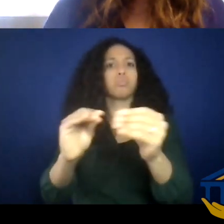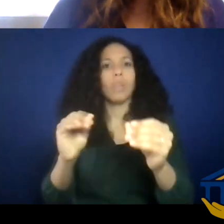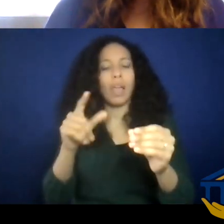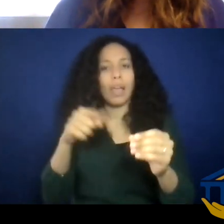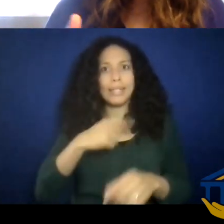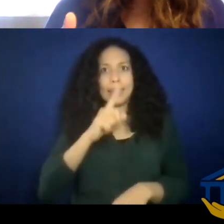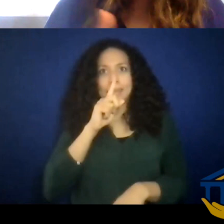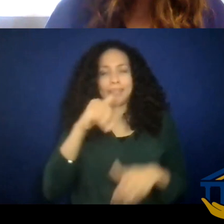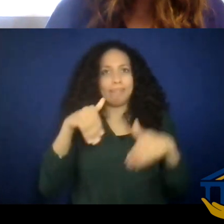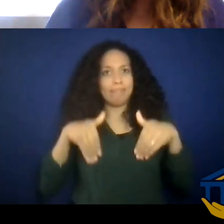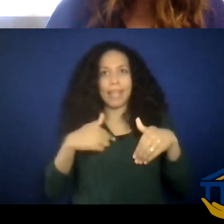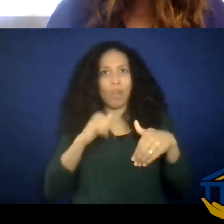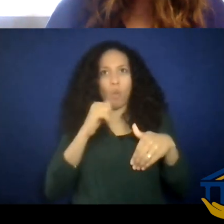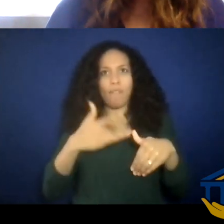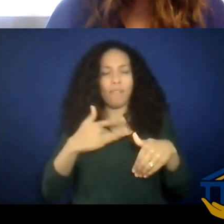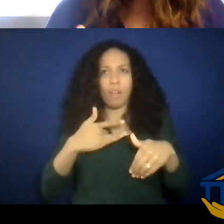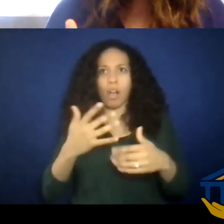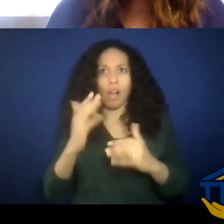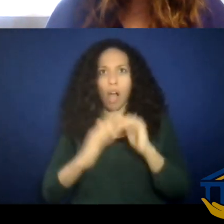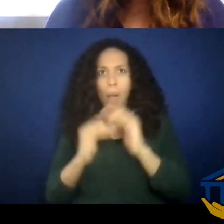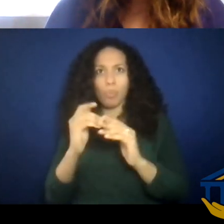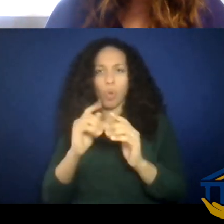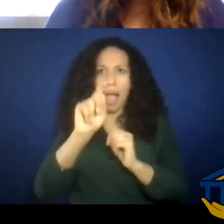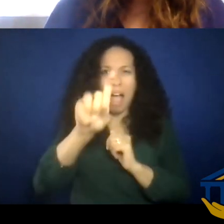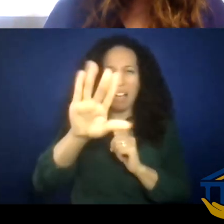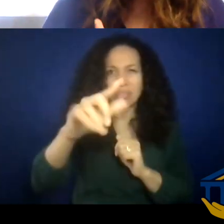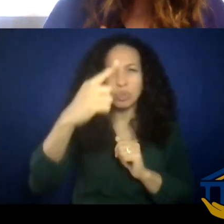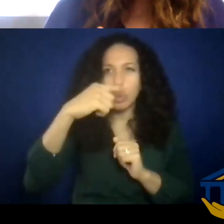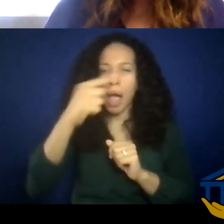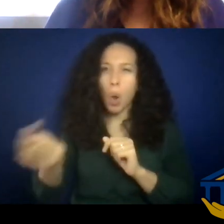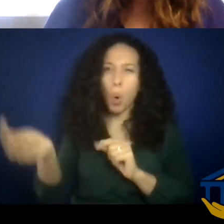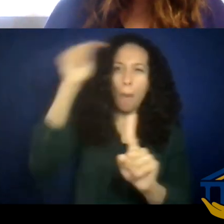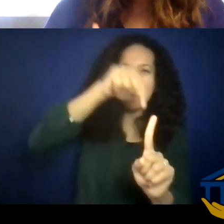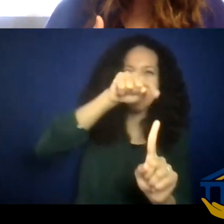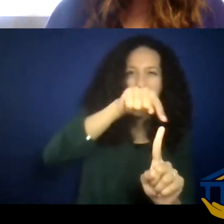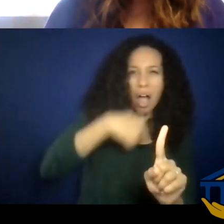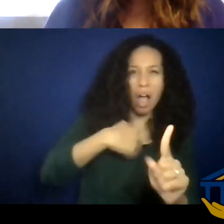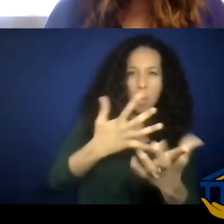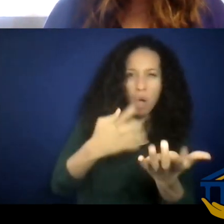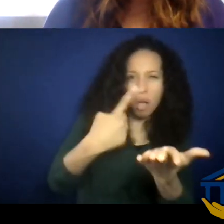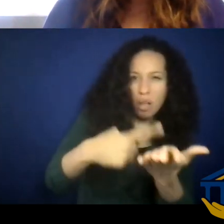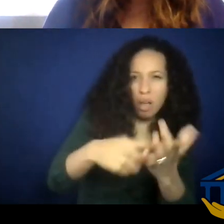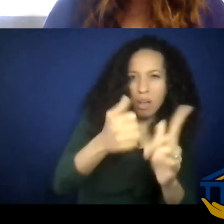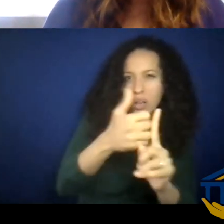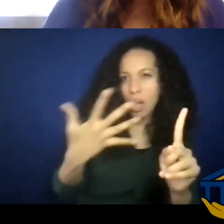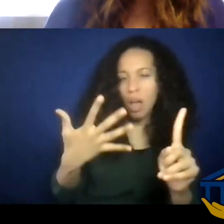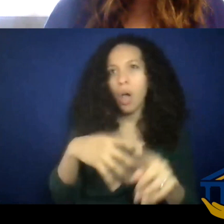to go back to it or to ask them to stop, it is nice to have another set of ears or somebody